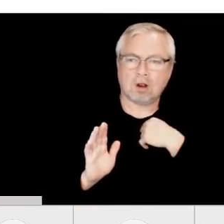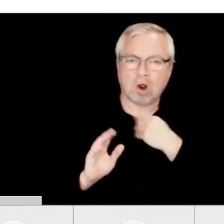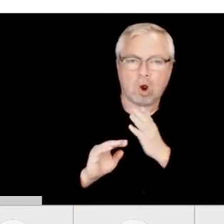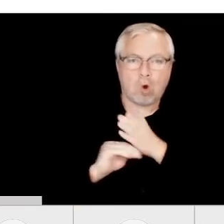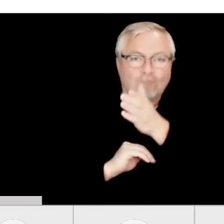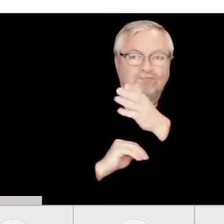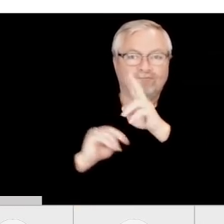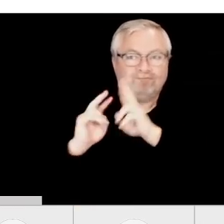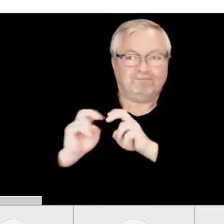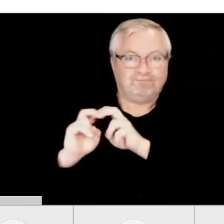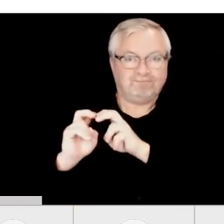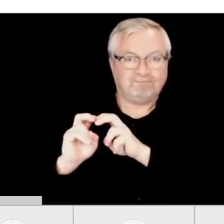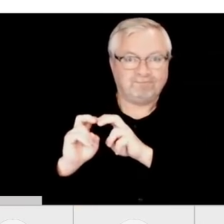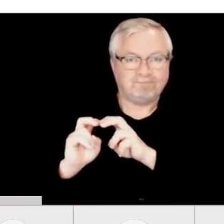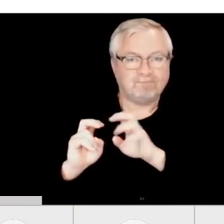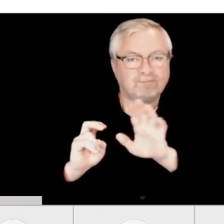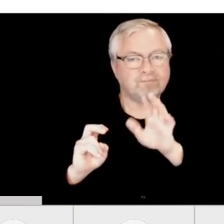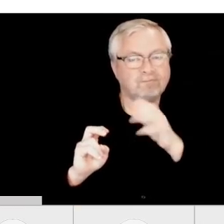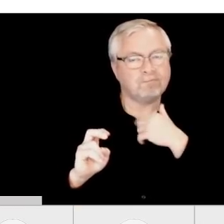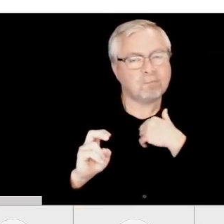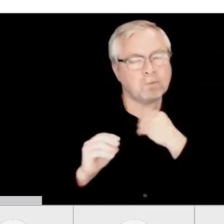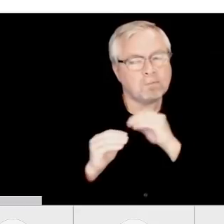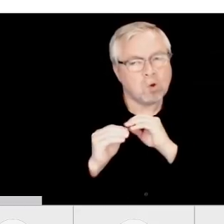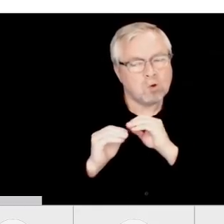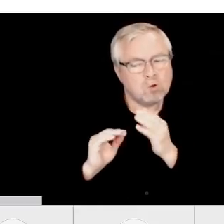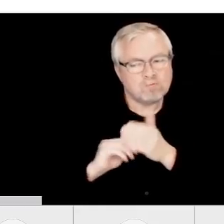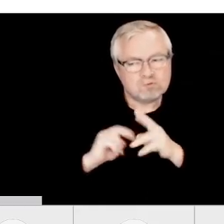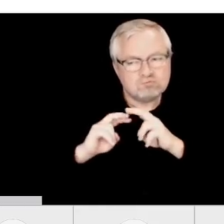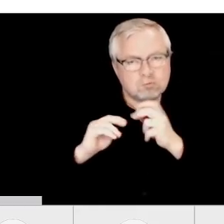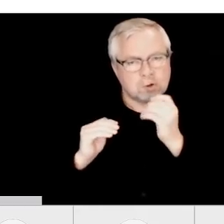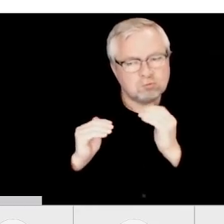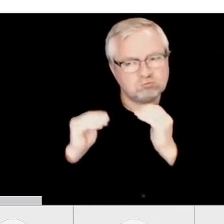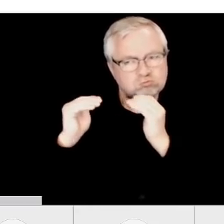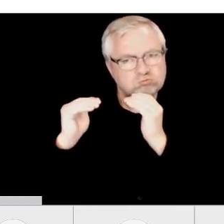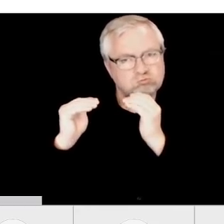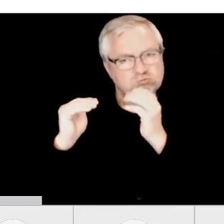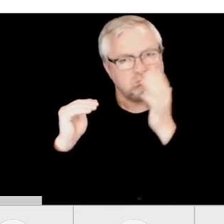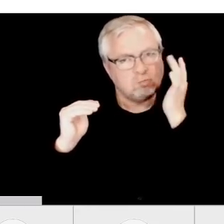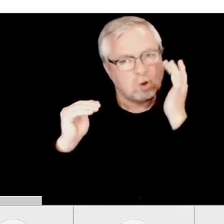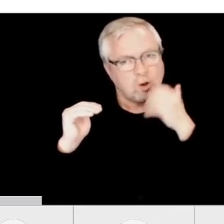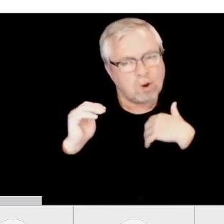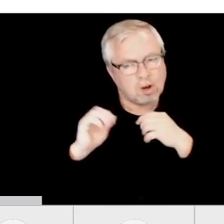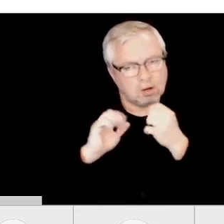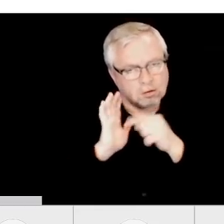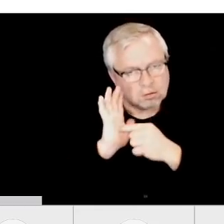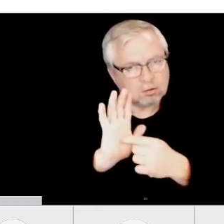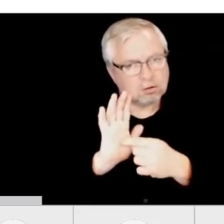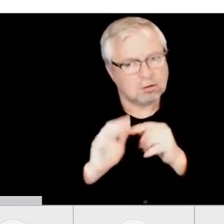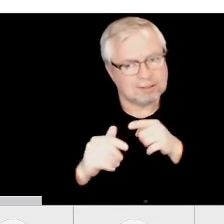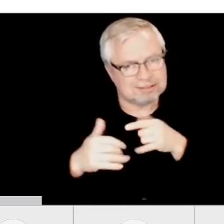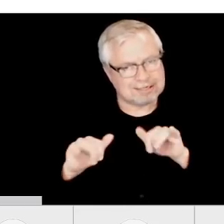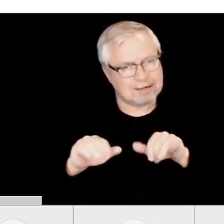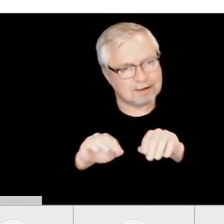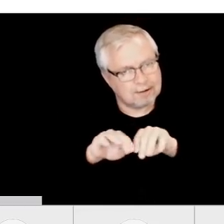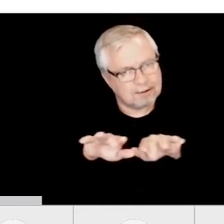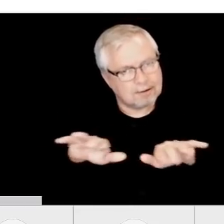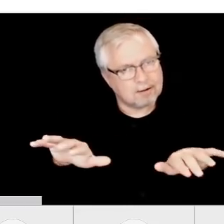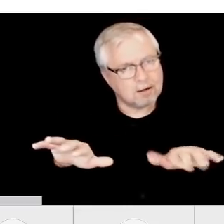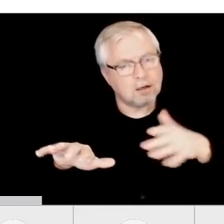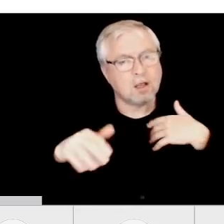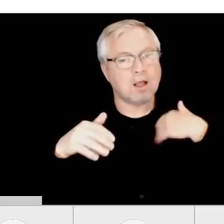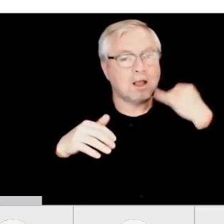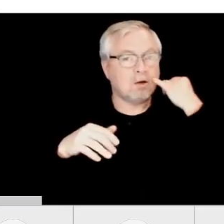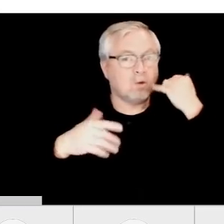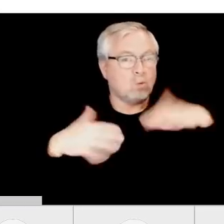with continued increased spread and a wider spread among the population.